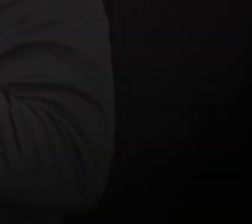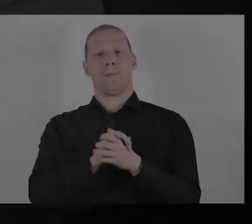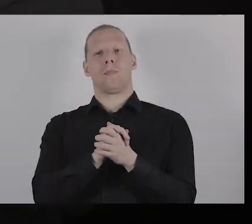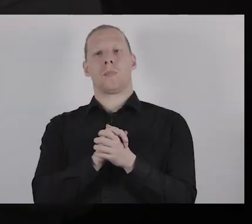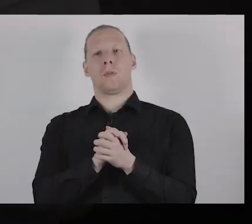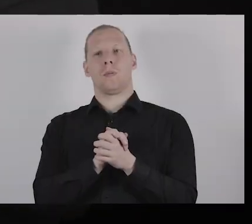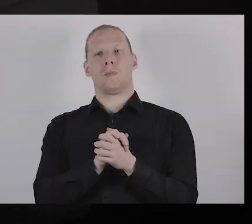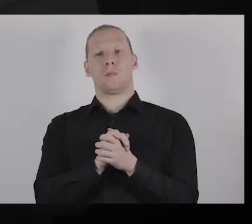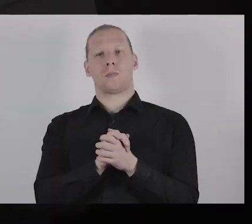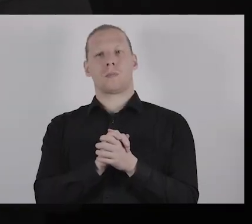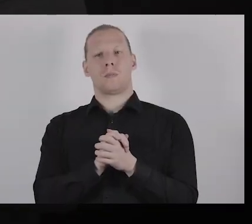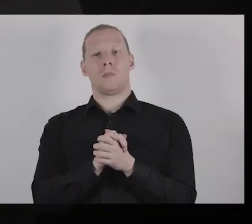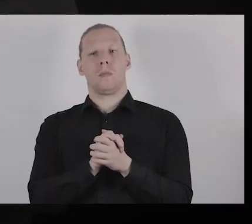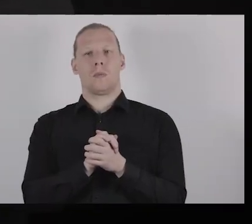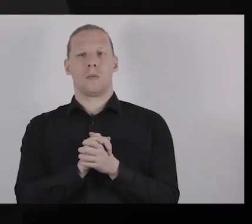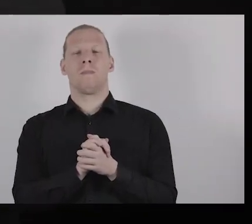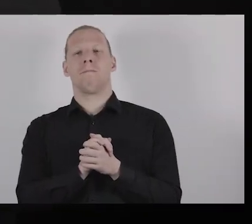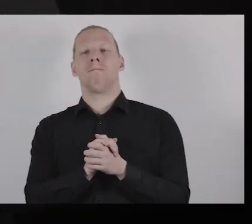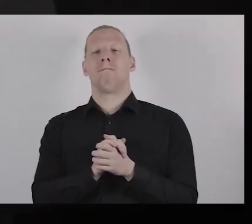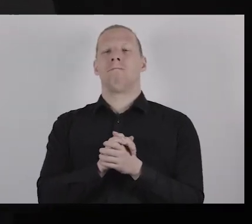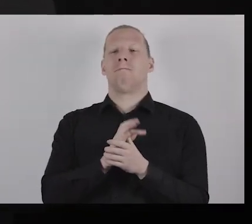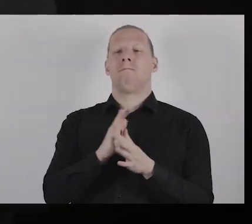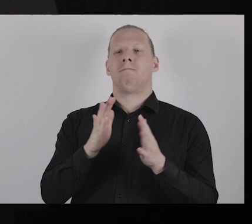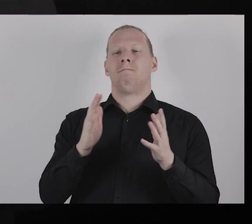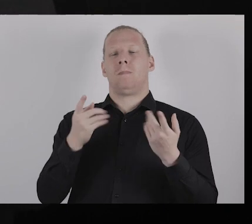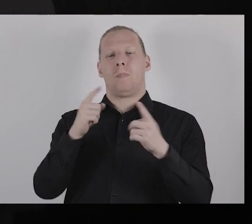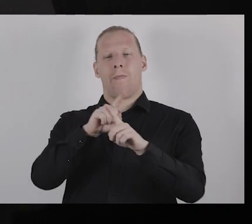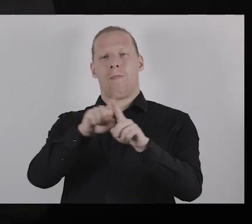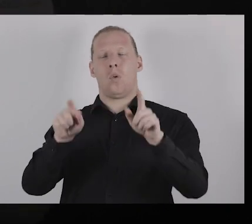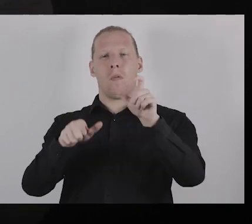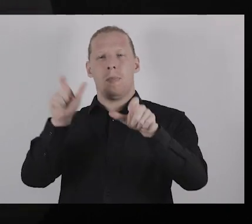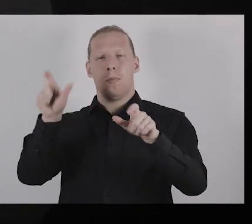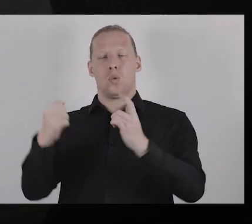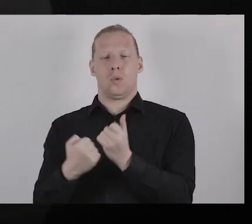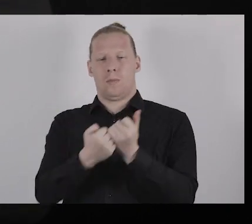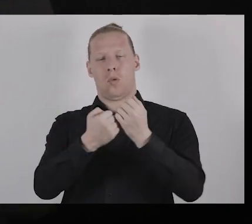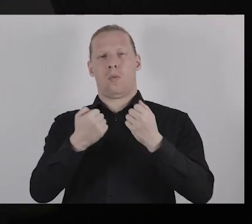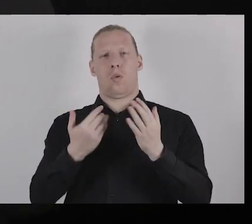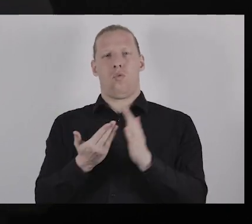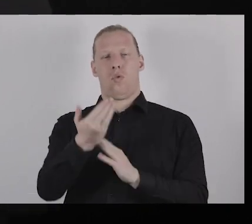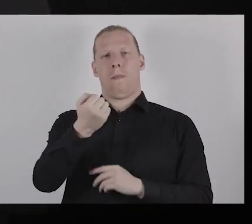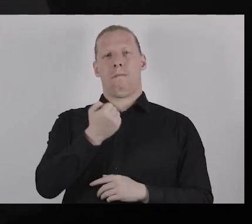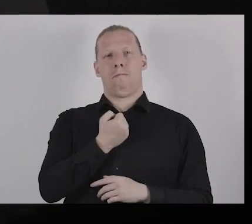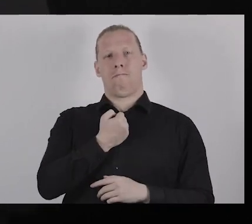To all those who've been there to support me throughout my journey with toi...